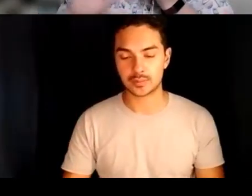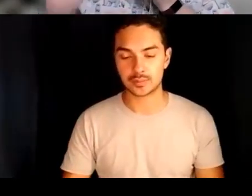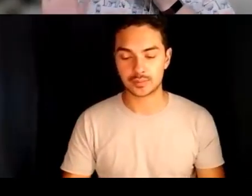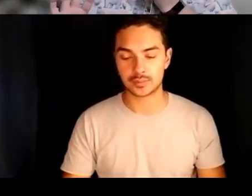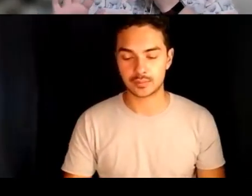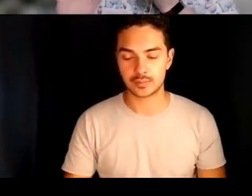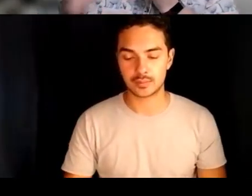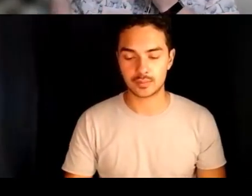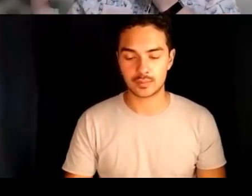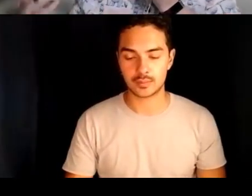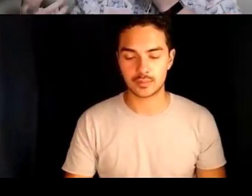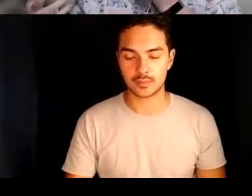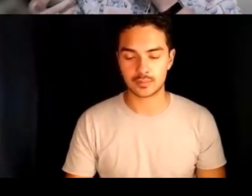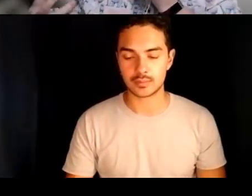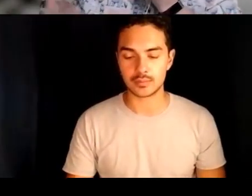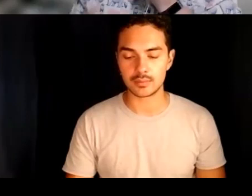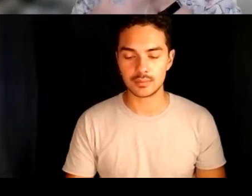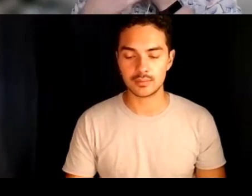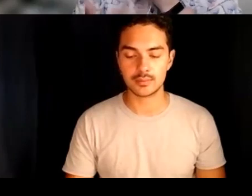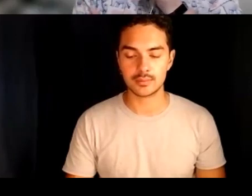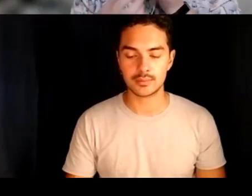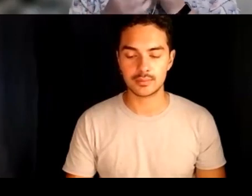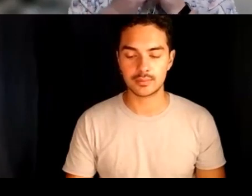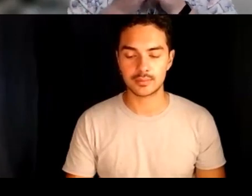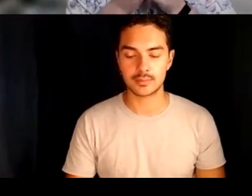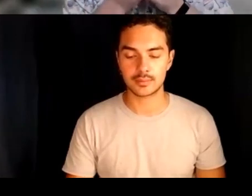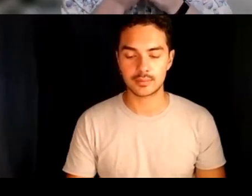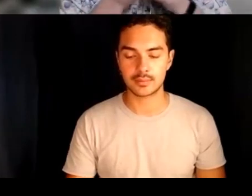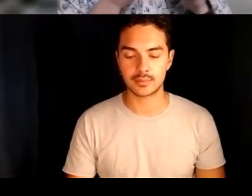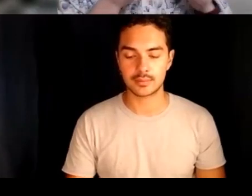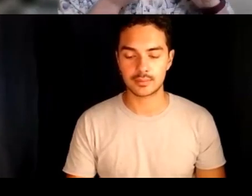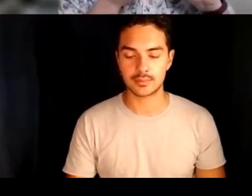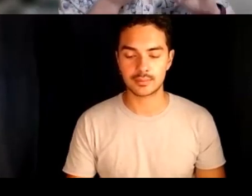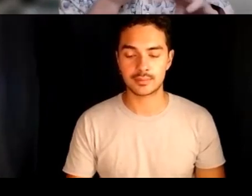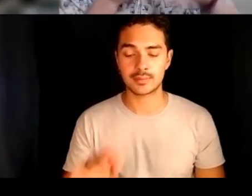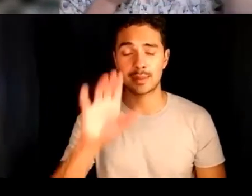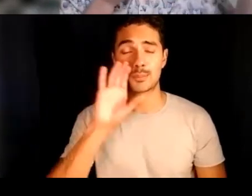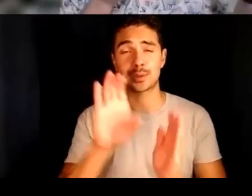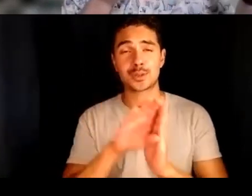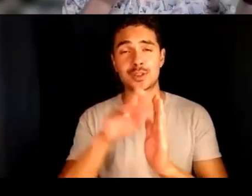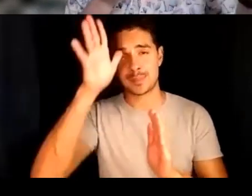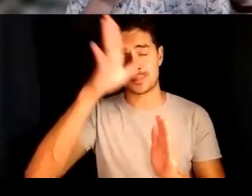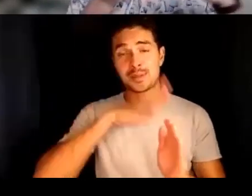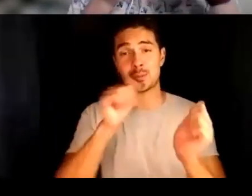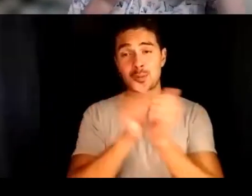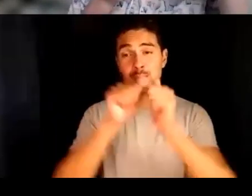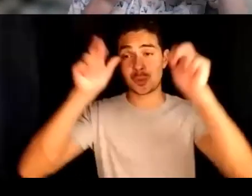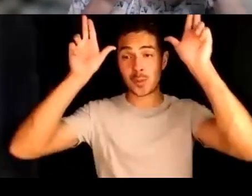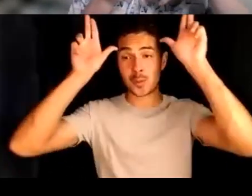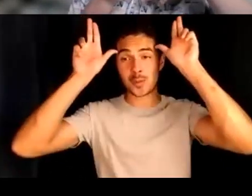This picture is actually a person with a horse. And I like that, you know,